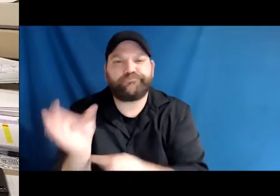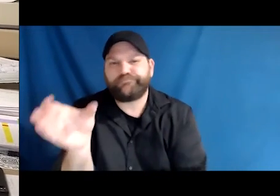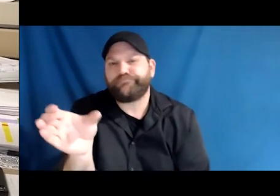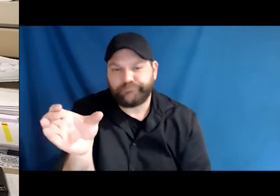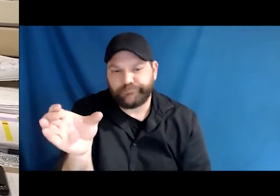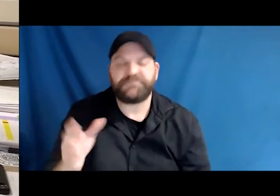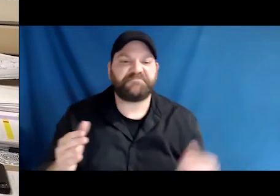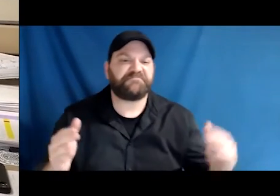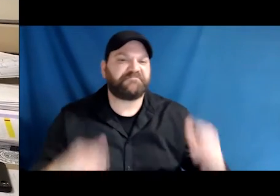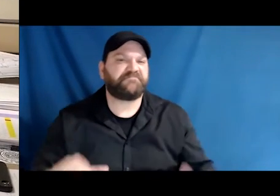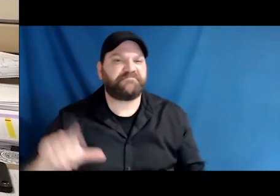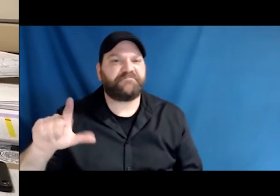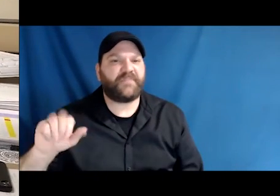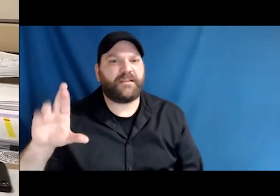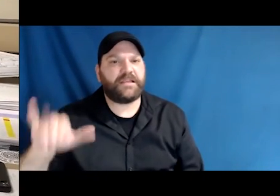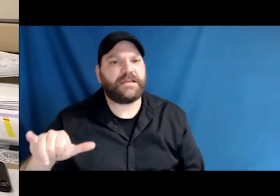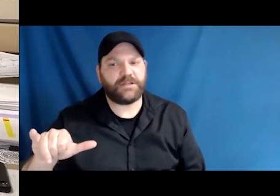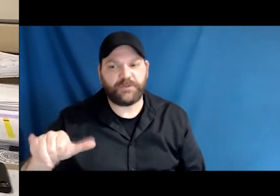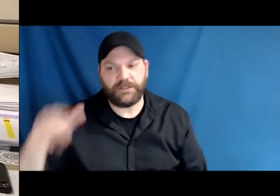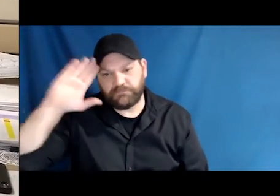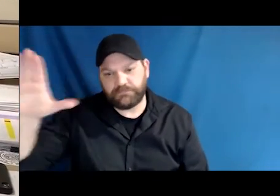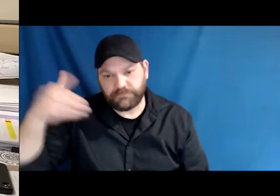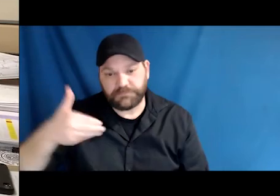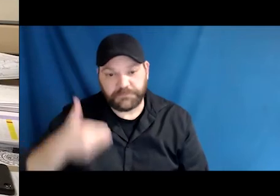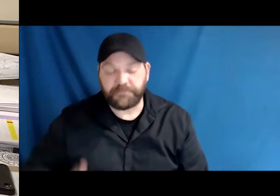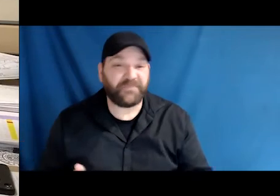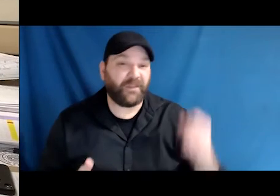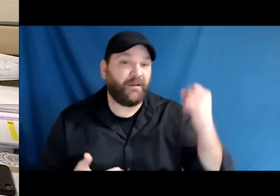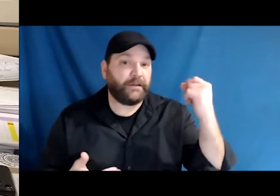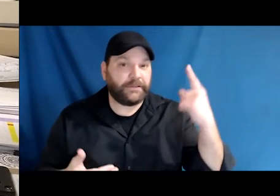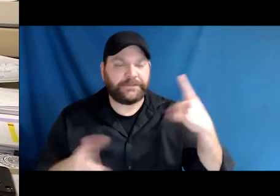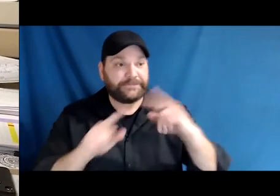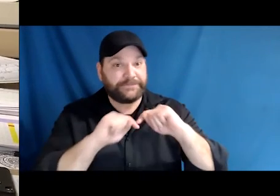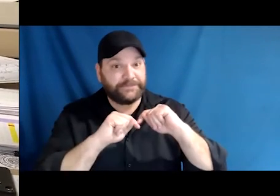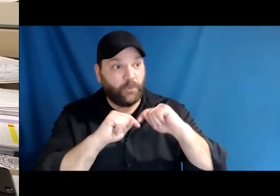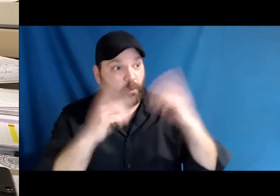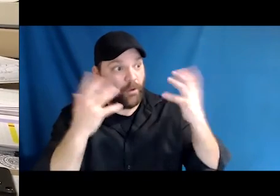Electrical, Plumbing, in Facilities Management. It was a total team effort to get our buildings ready for return to campus.